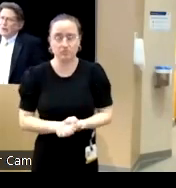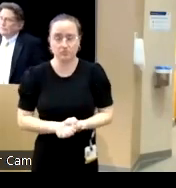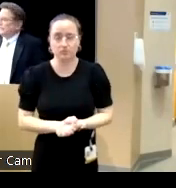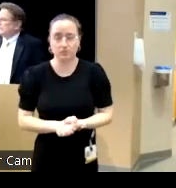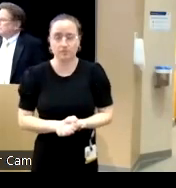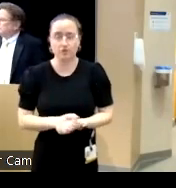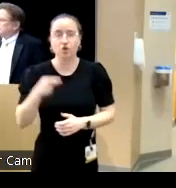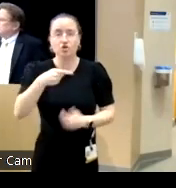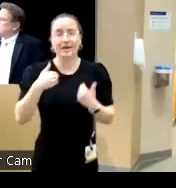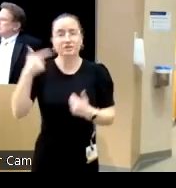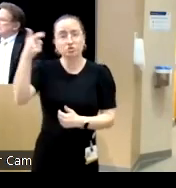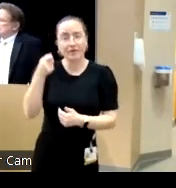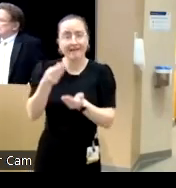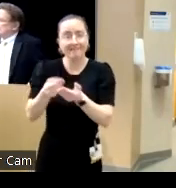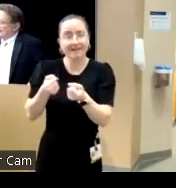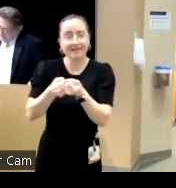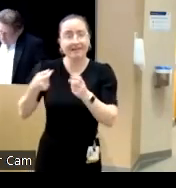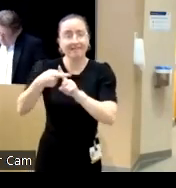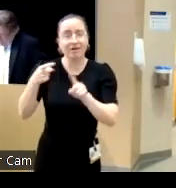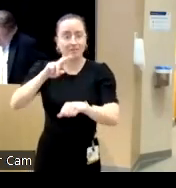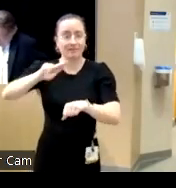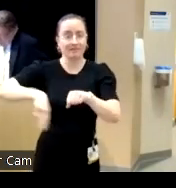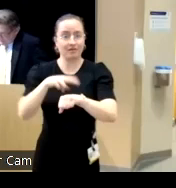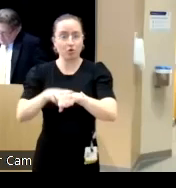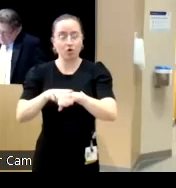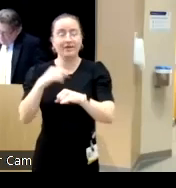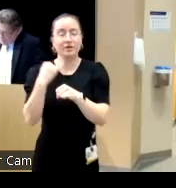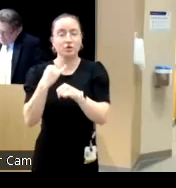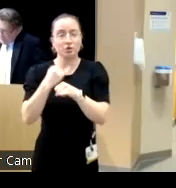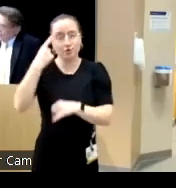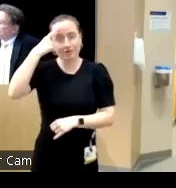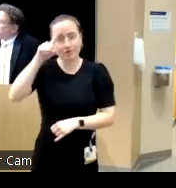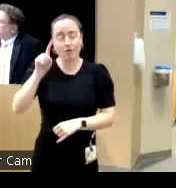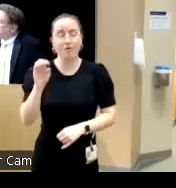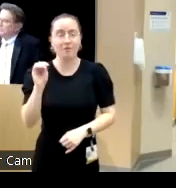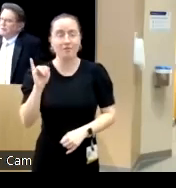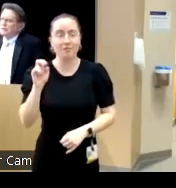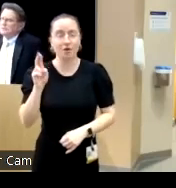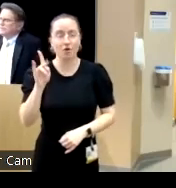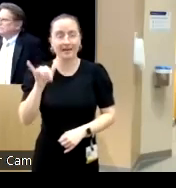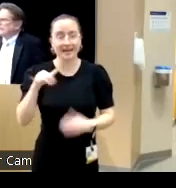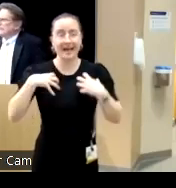grant funding from the national uh Institute of minority health and health disparities from